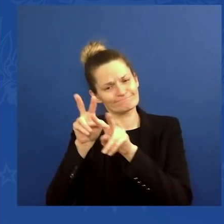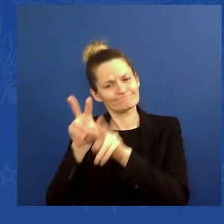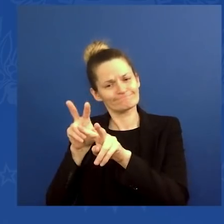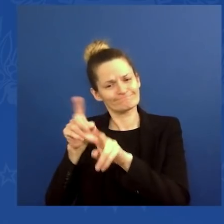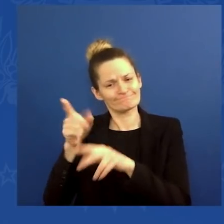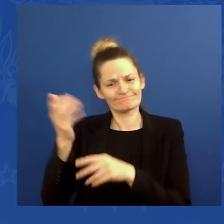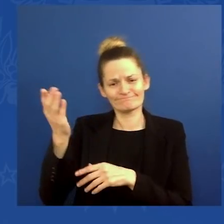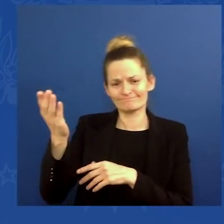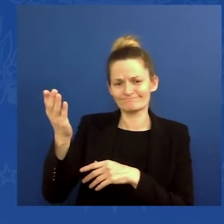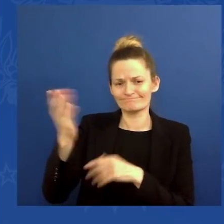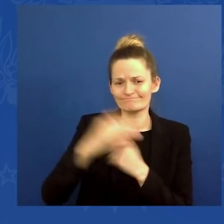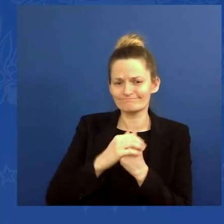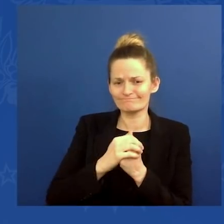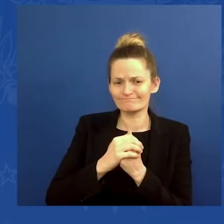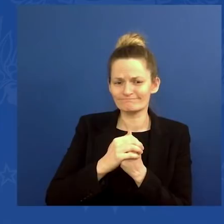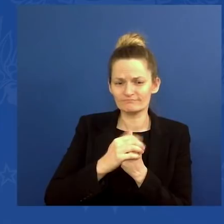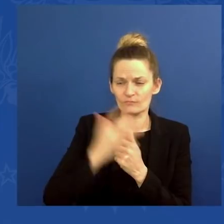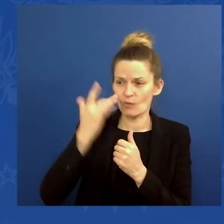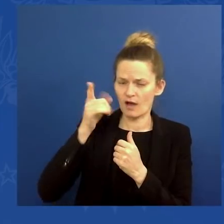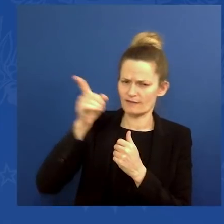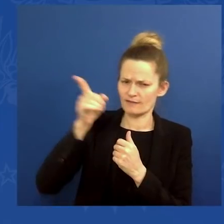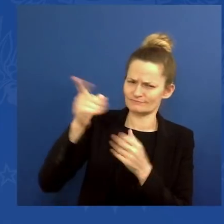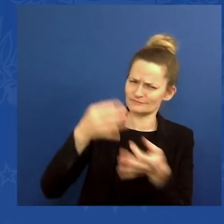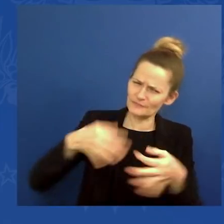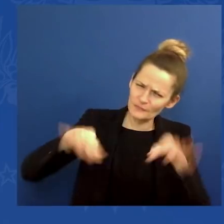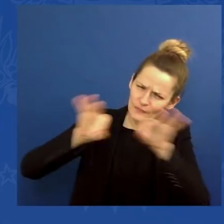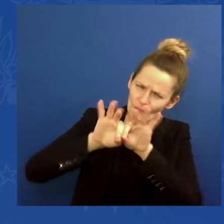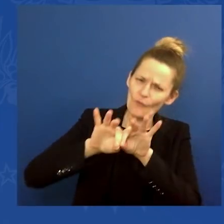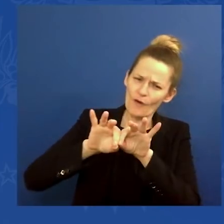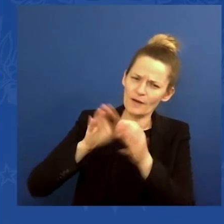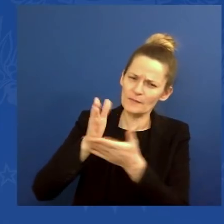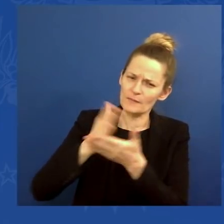in promoting peace in Ukraine. Peace in Ukraine.